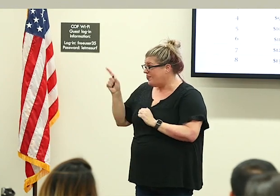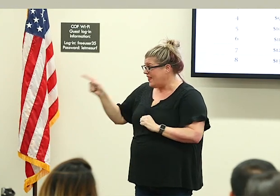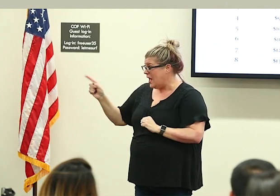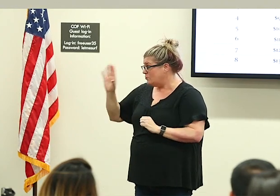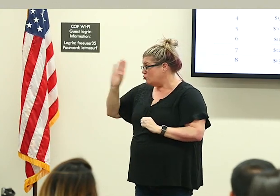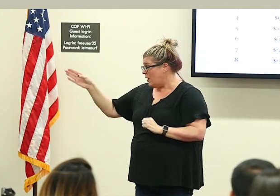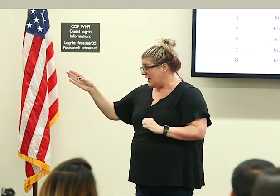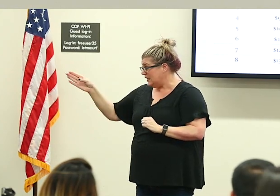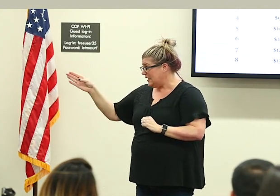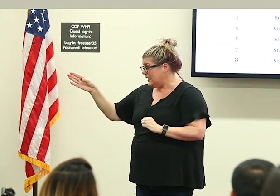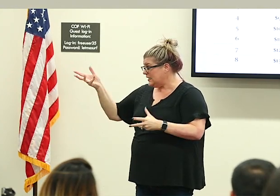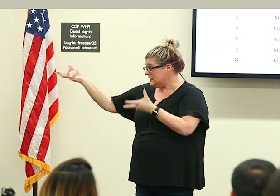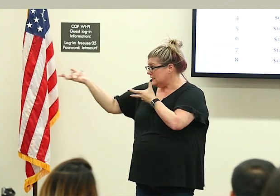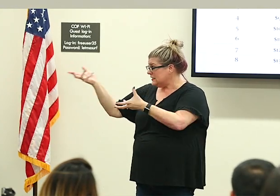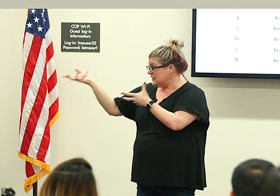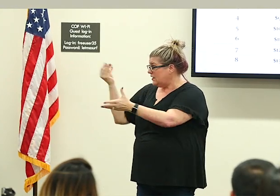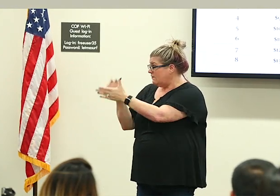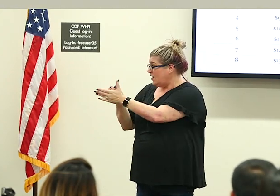to get those kind of funds for the purchase.